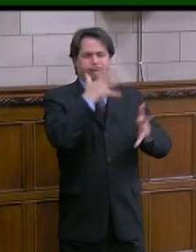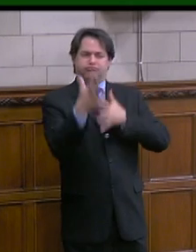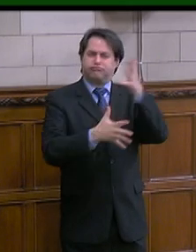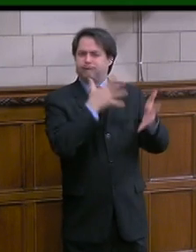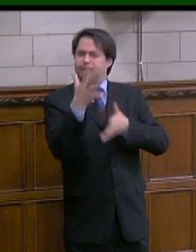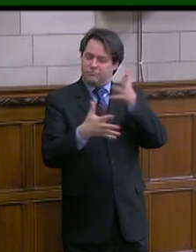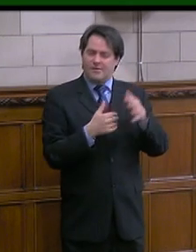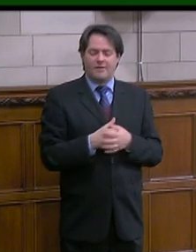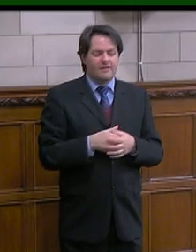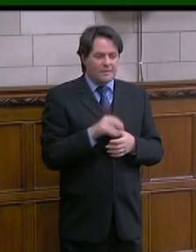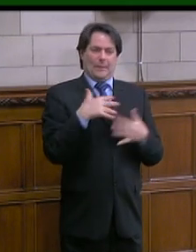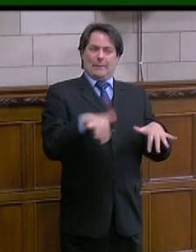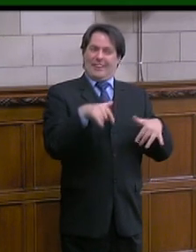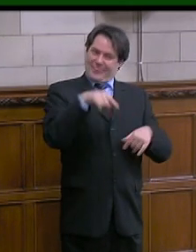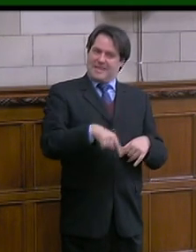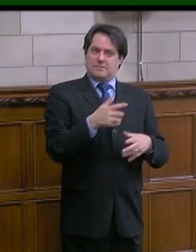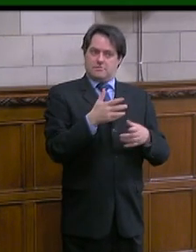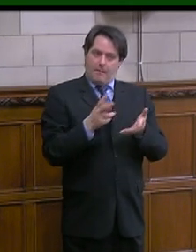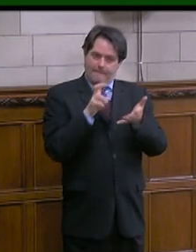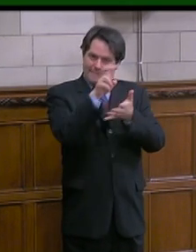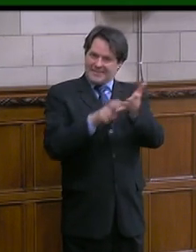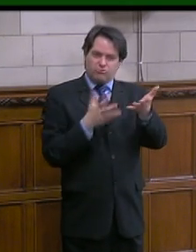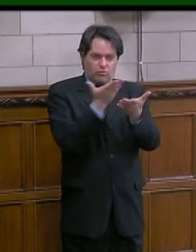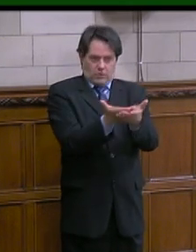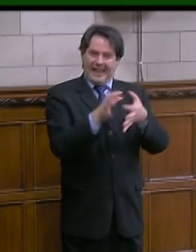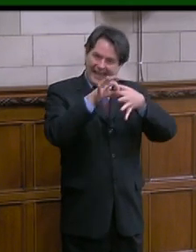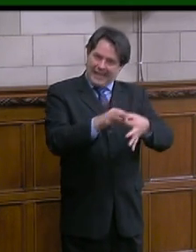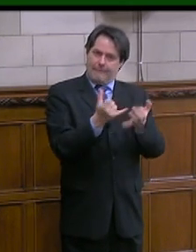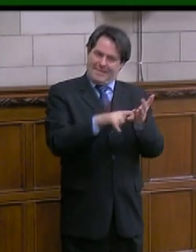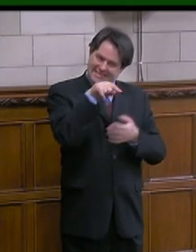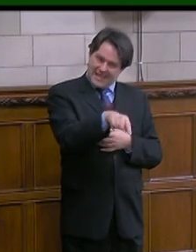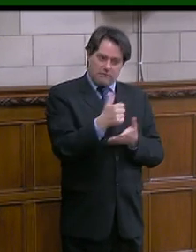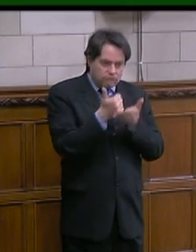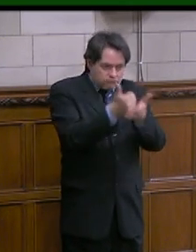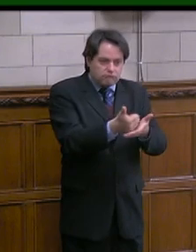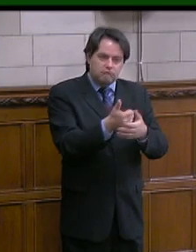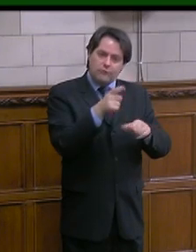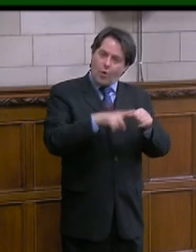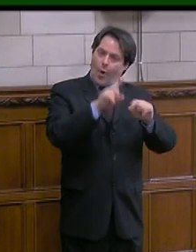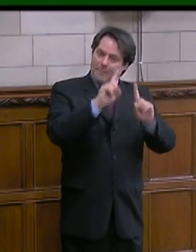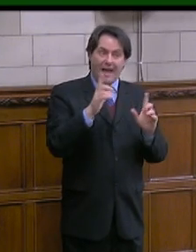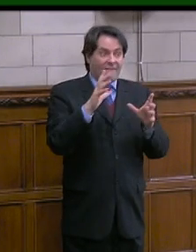This debate and this petition are about BSL helping young people to have fun as well as